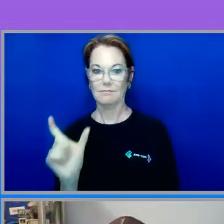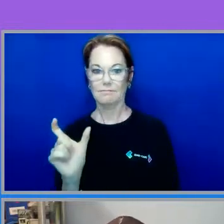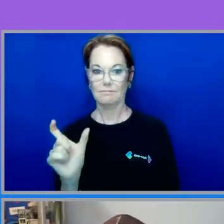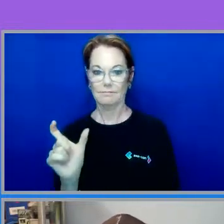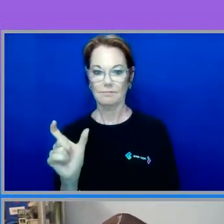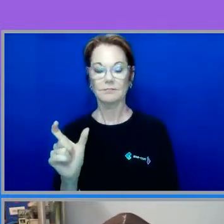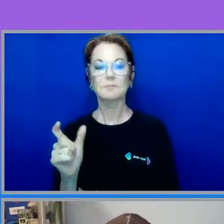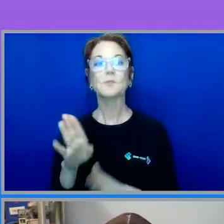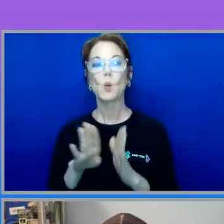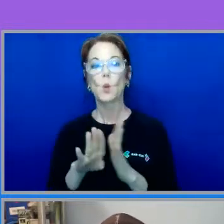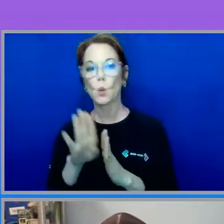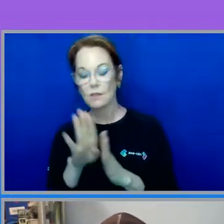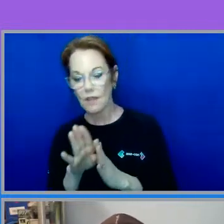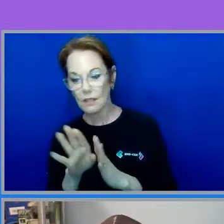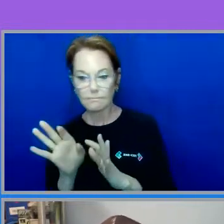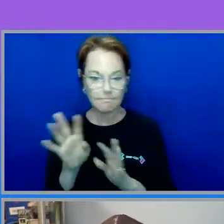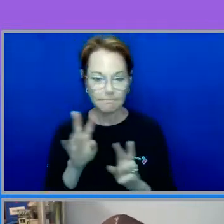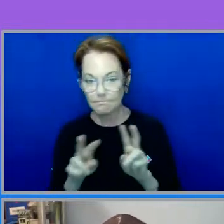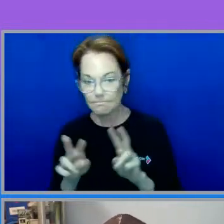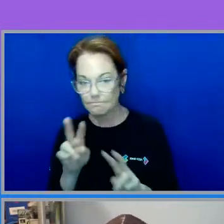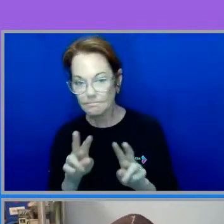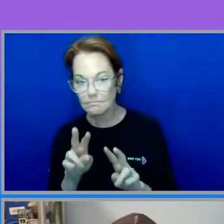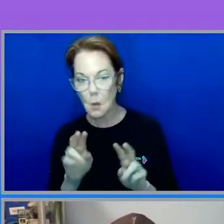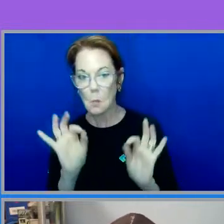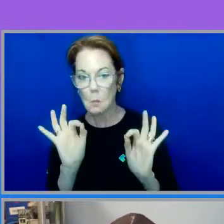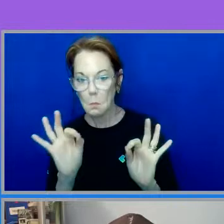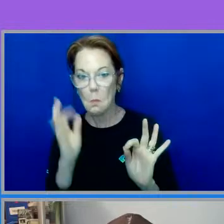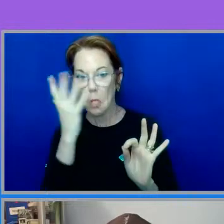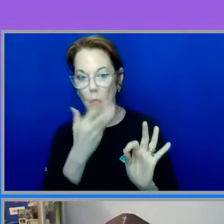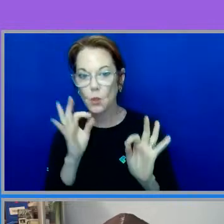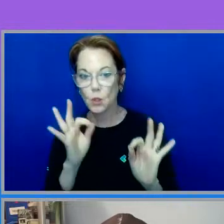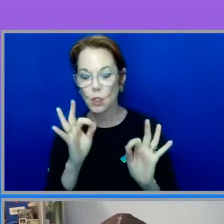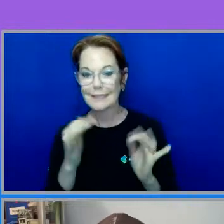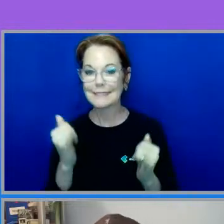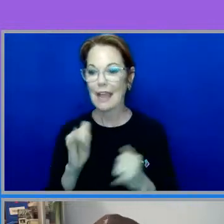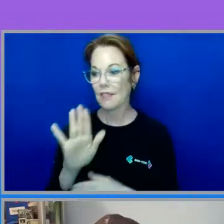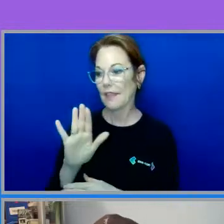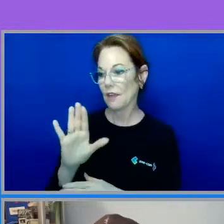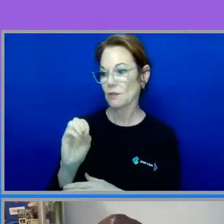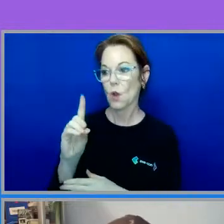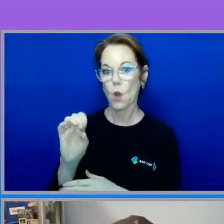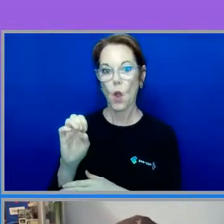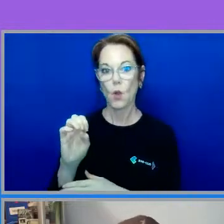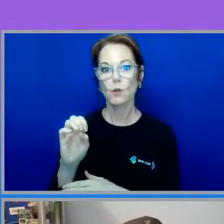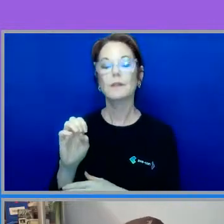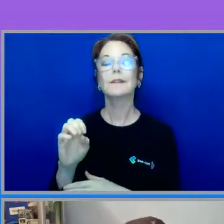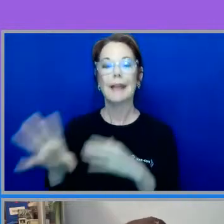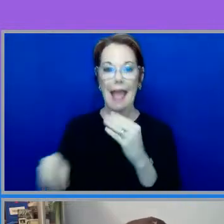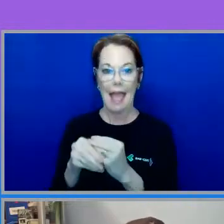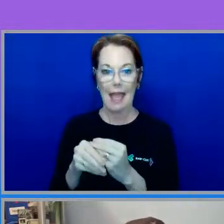Finally, after developers are convinced their code changes are looking good, they want to add their code to the current